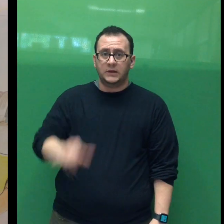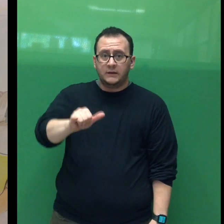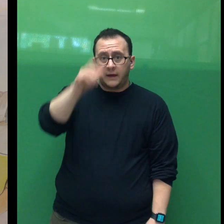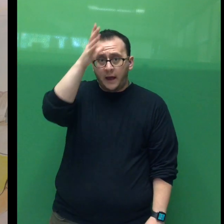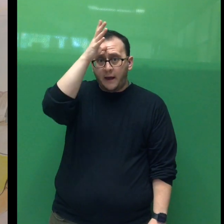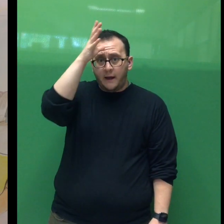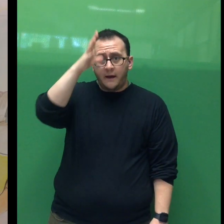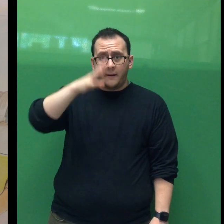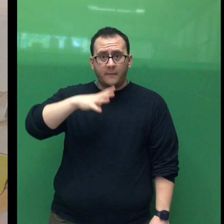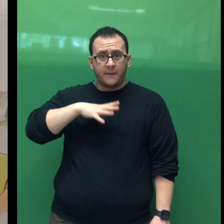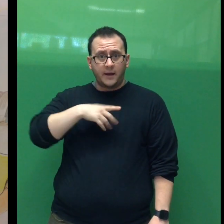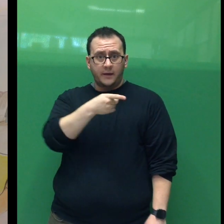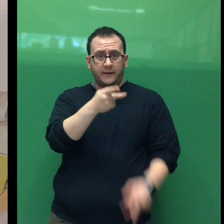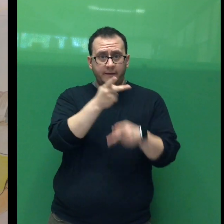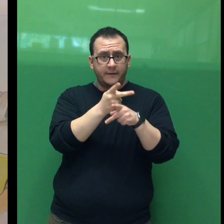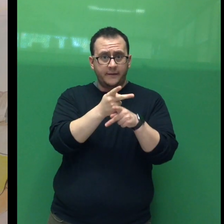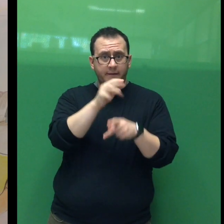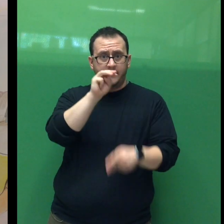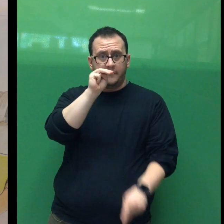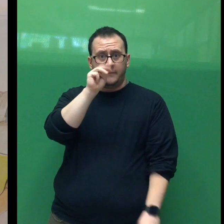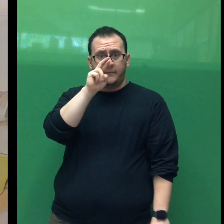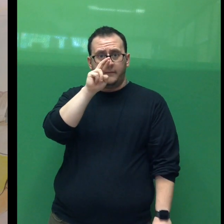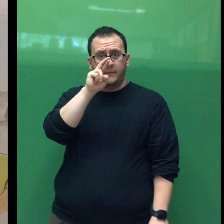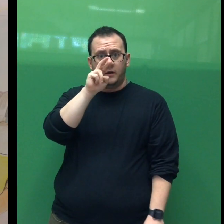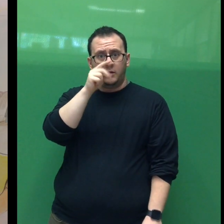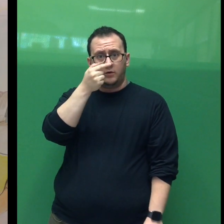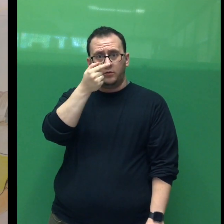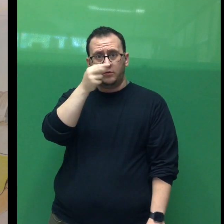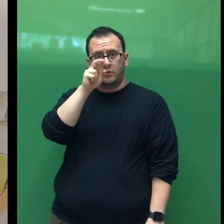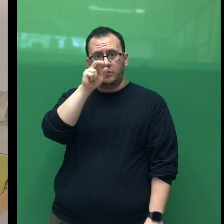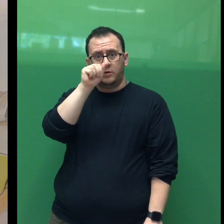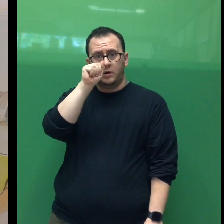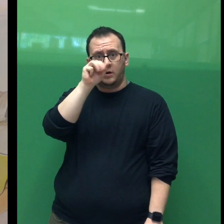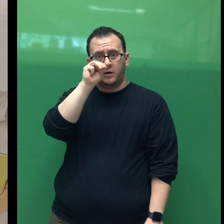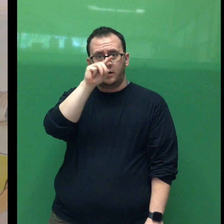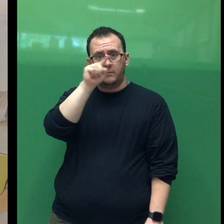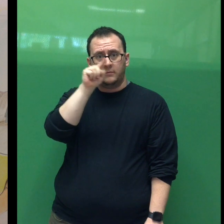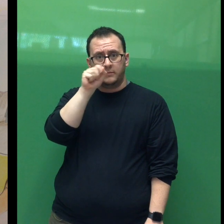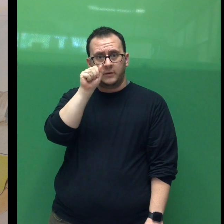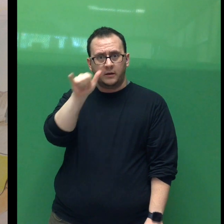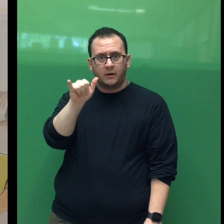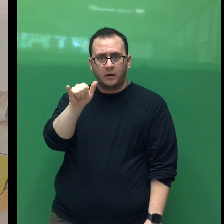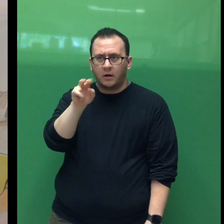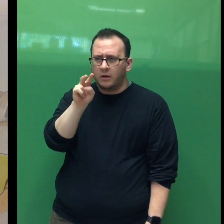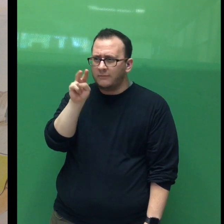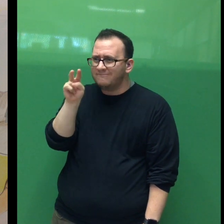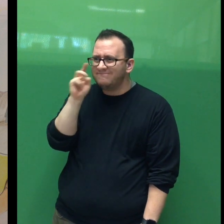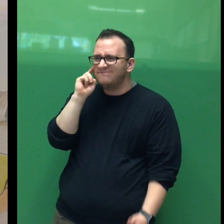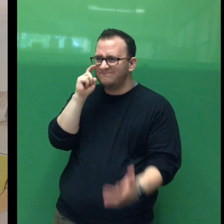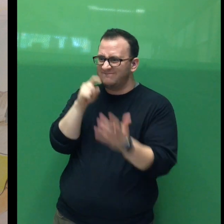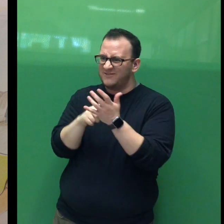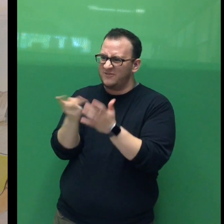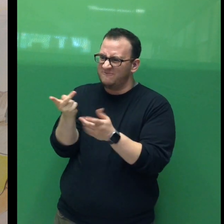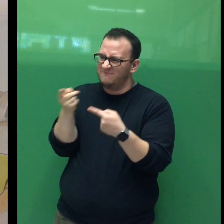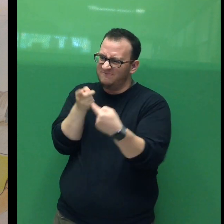The screen splits. On the left: the previously described picture. On the right: Linden signs using American Sign Language.